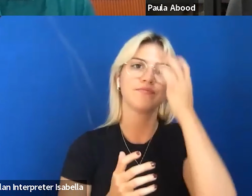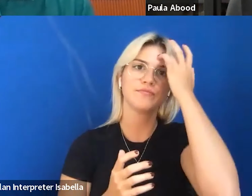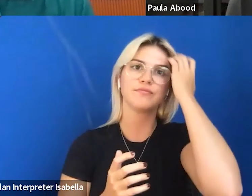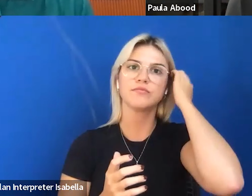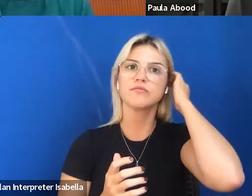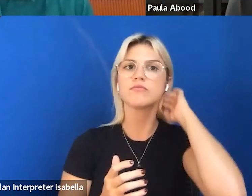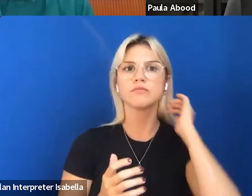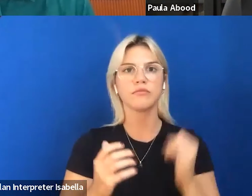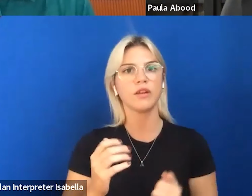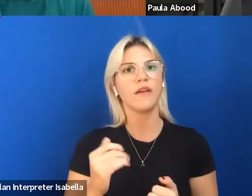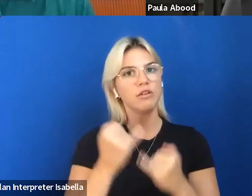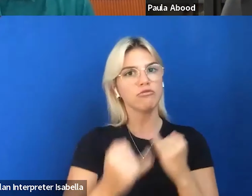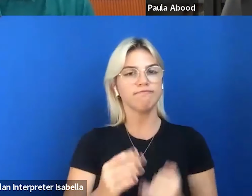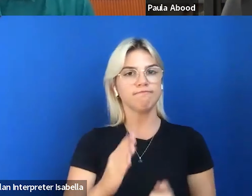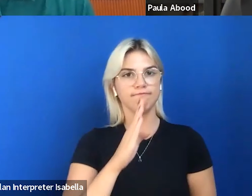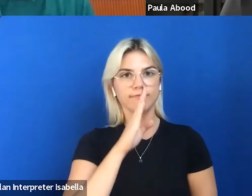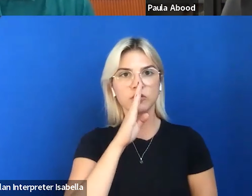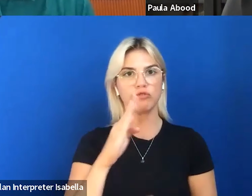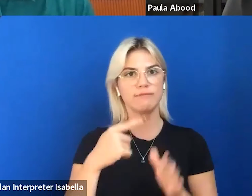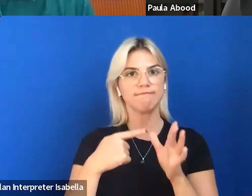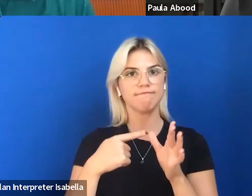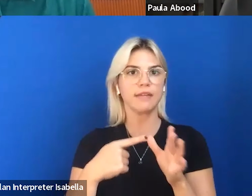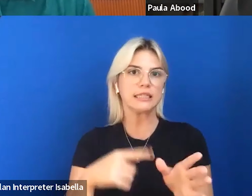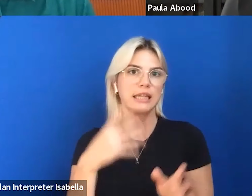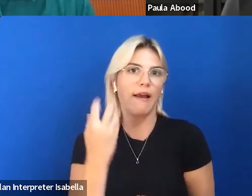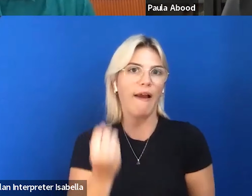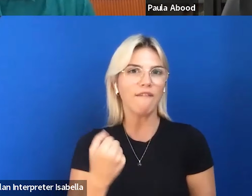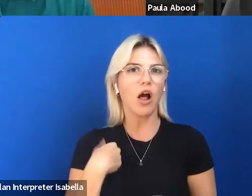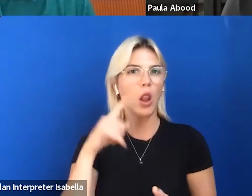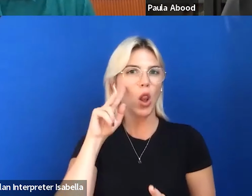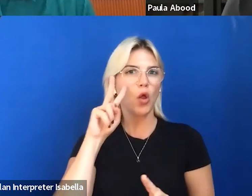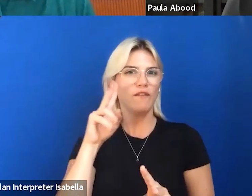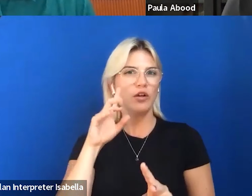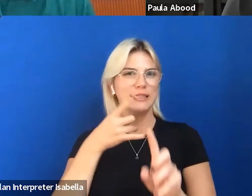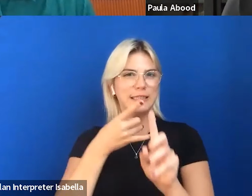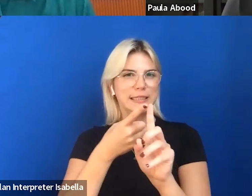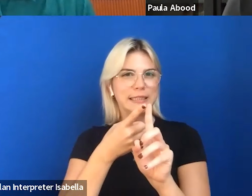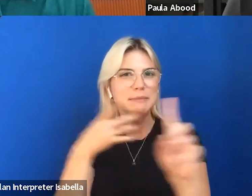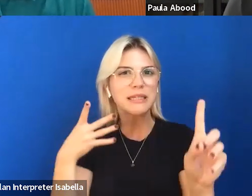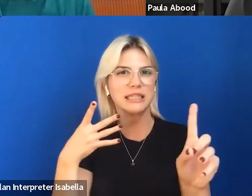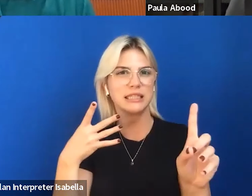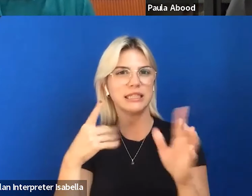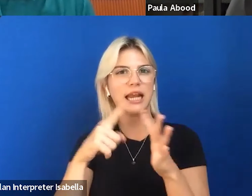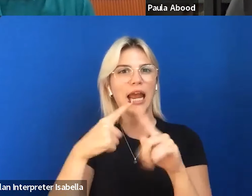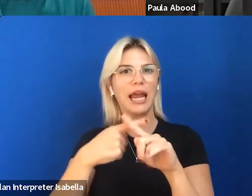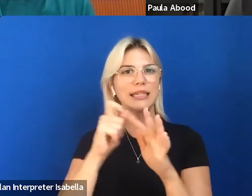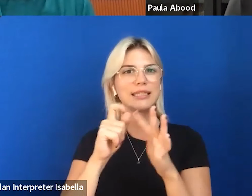I think I look for explicit actions and implicit signs